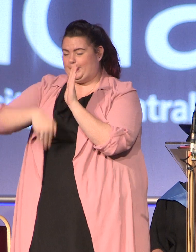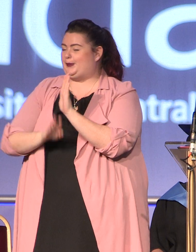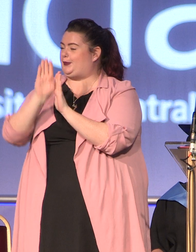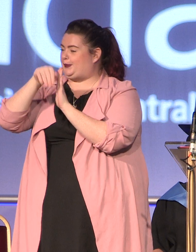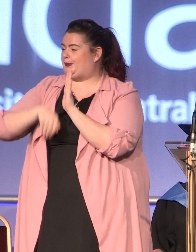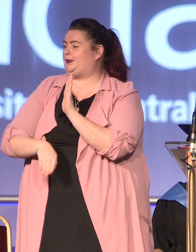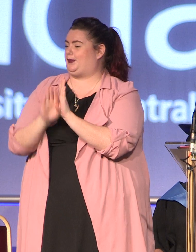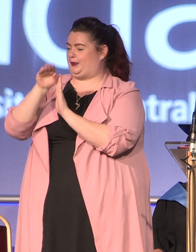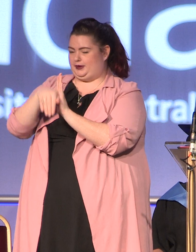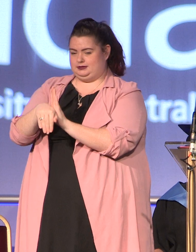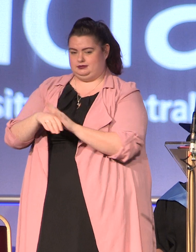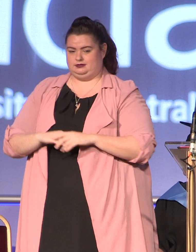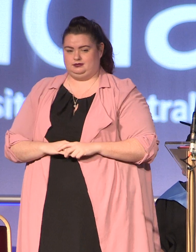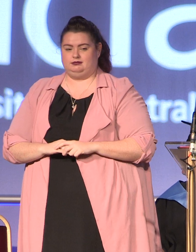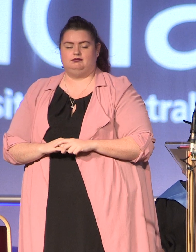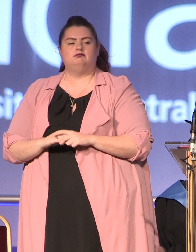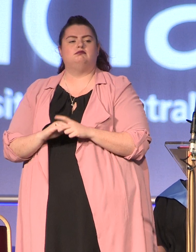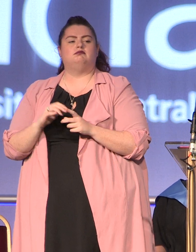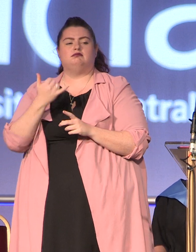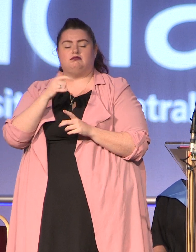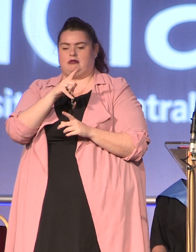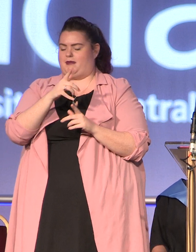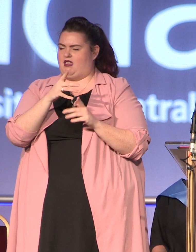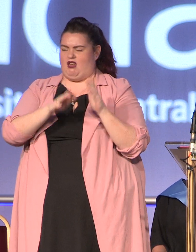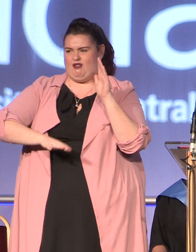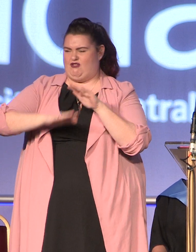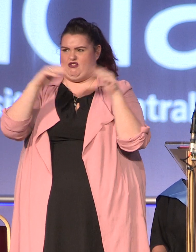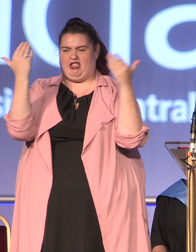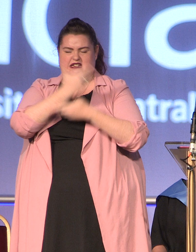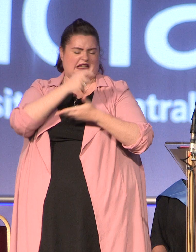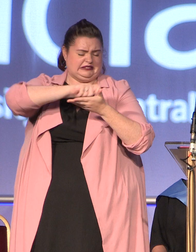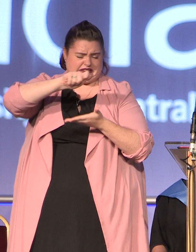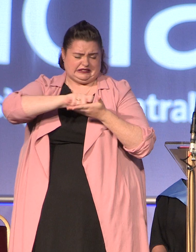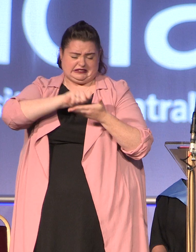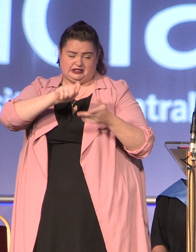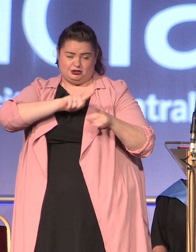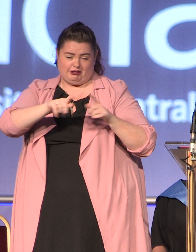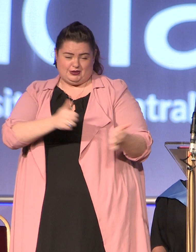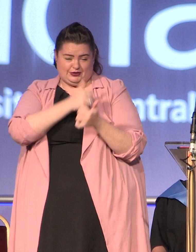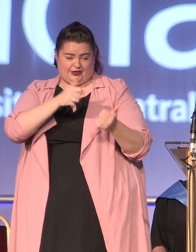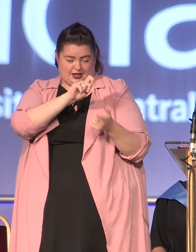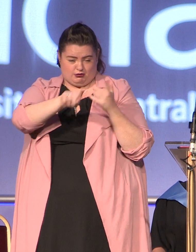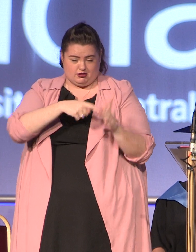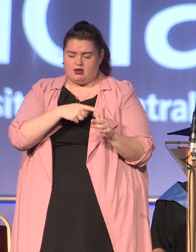struggles whether you're doing all-nighters for that project or trying to keep up the class work while on placement